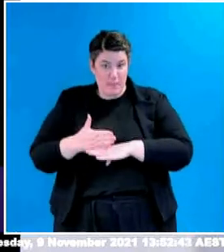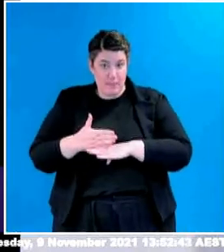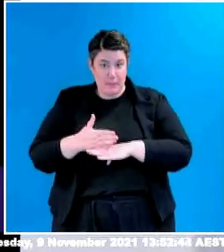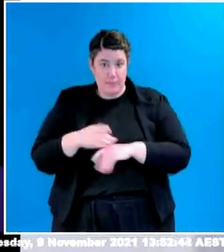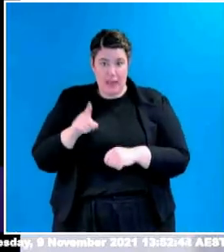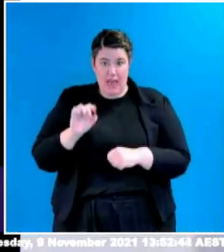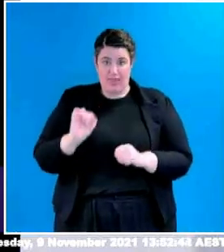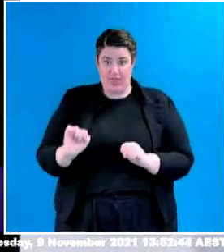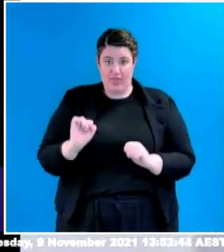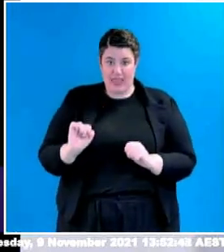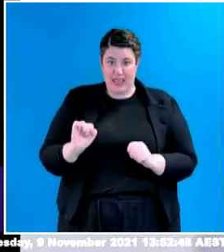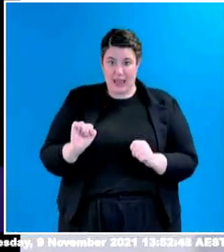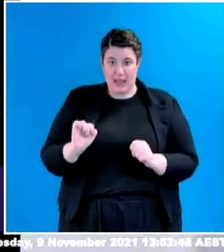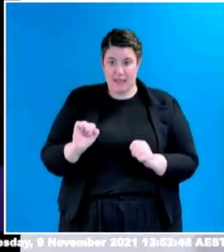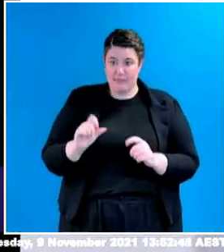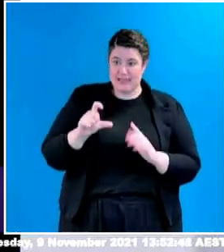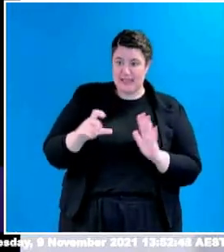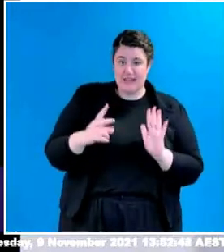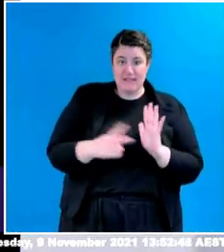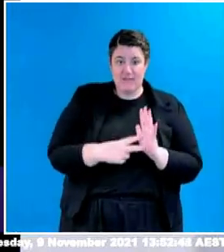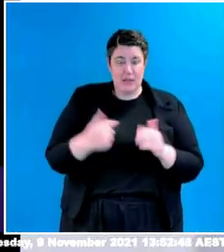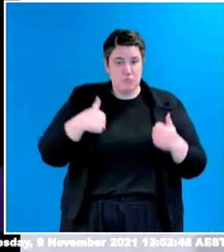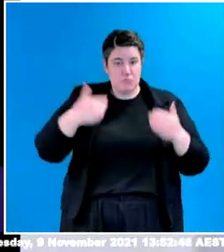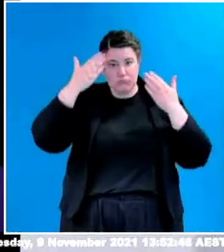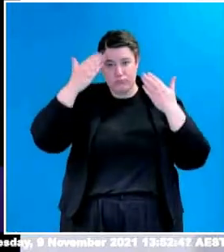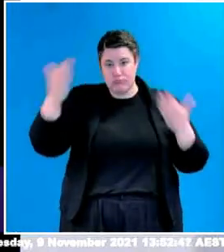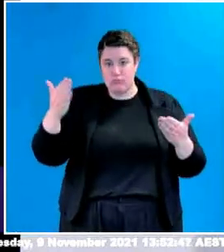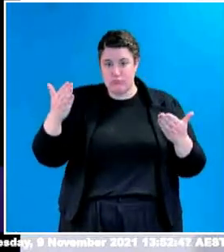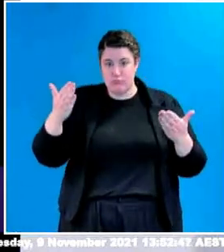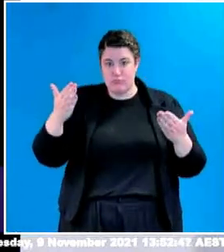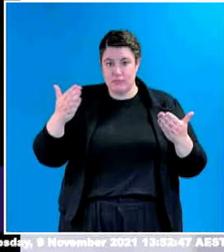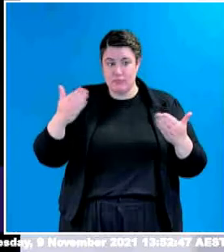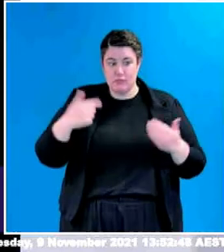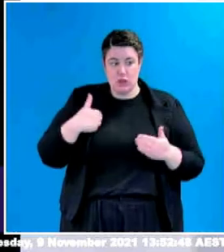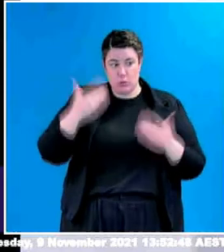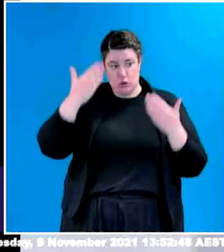any of the panelists CVs and we know little about them.